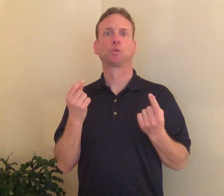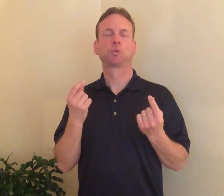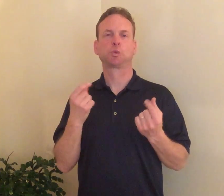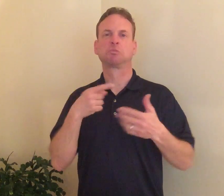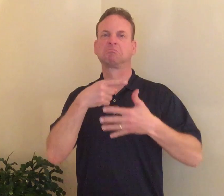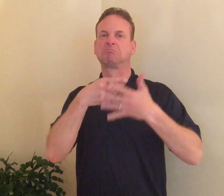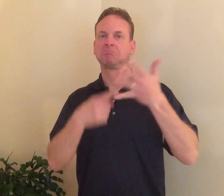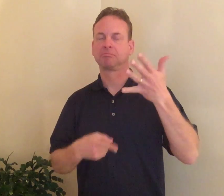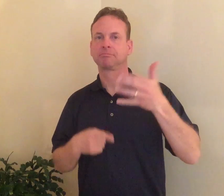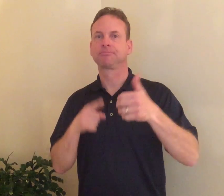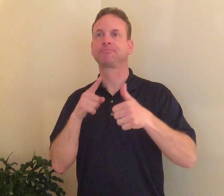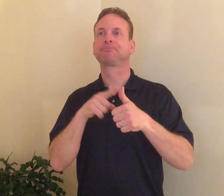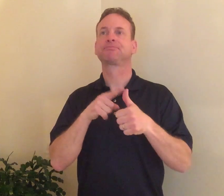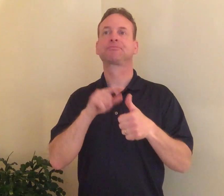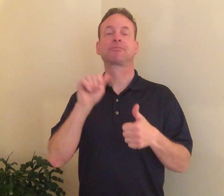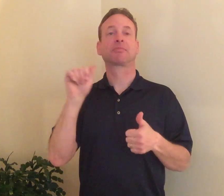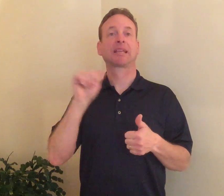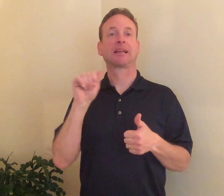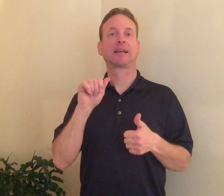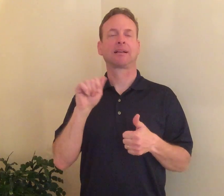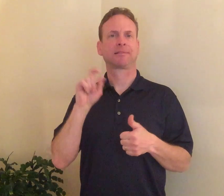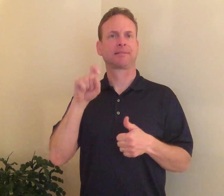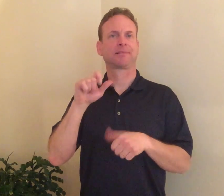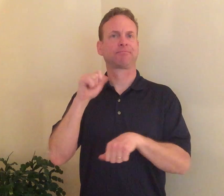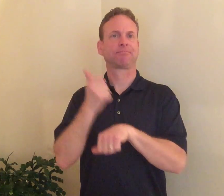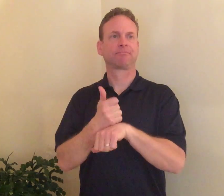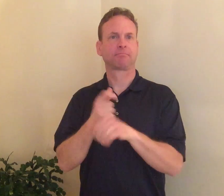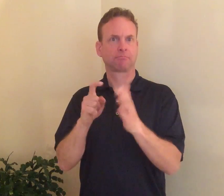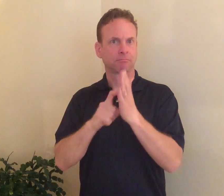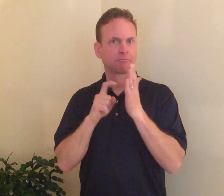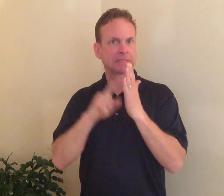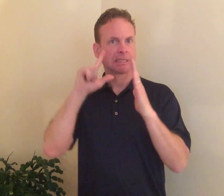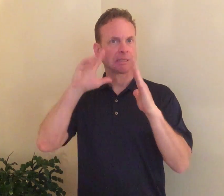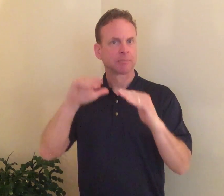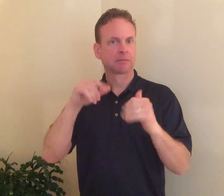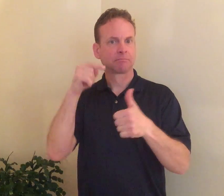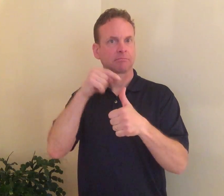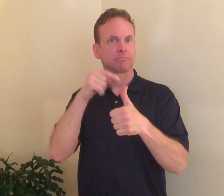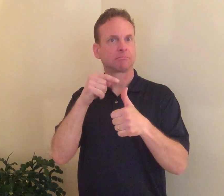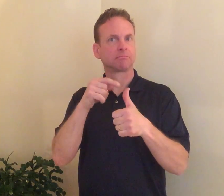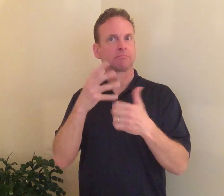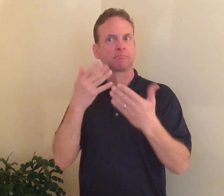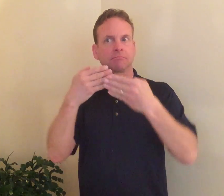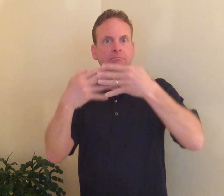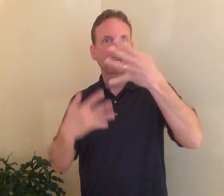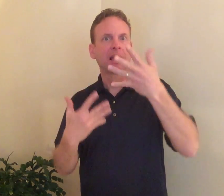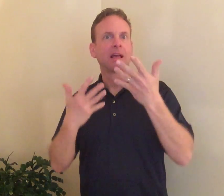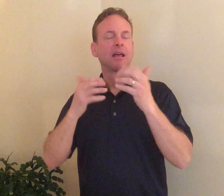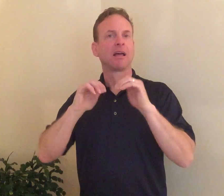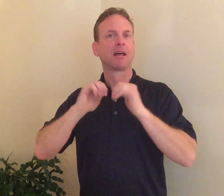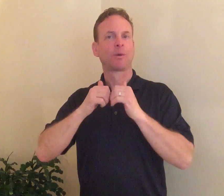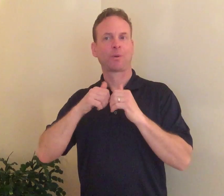need to do several things: A) need to establish mandatory expectations